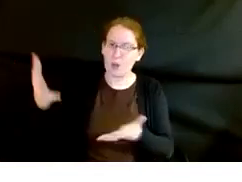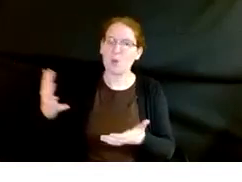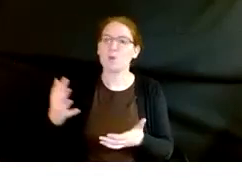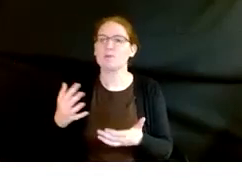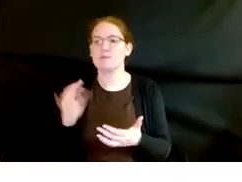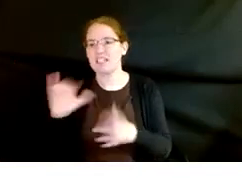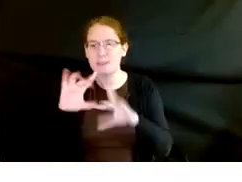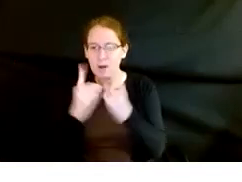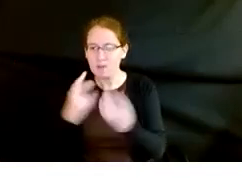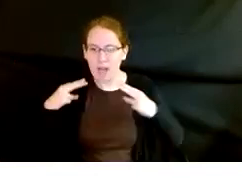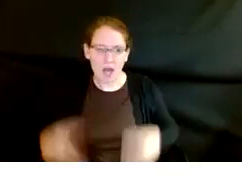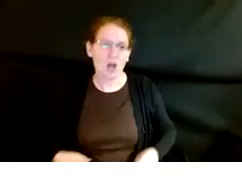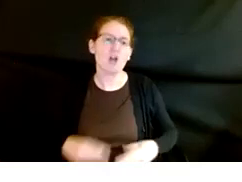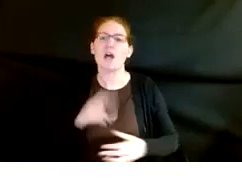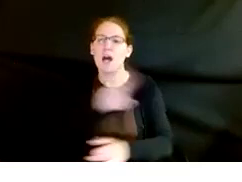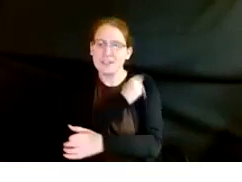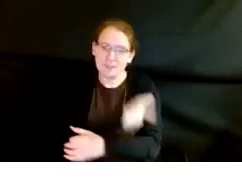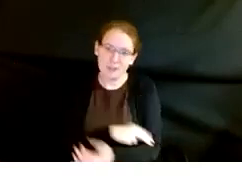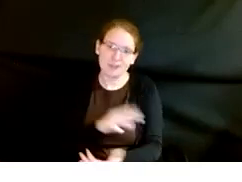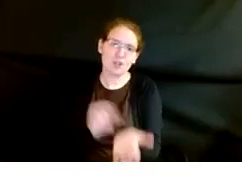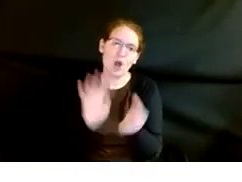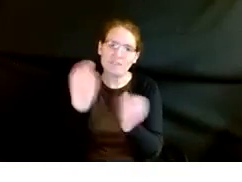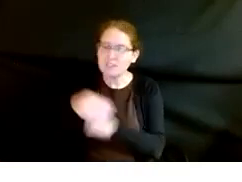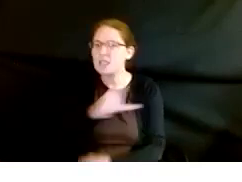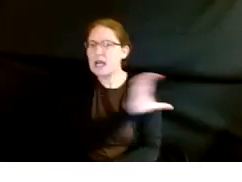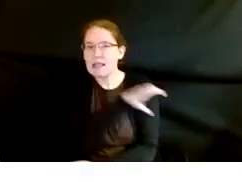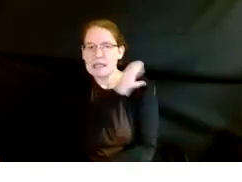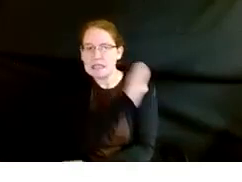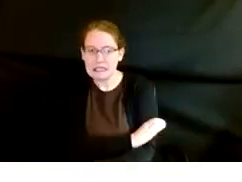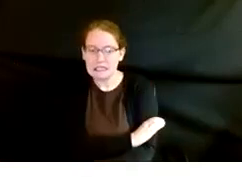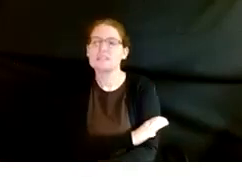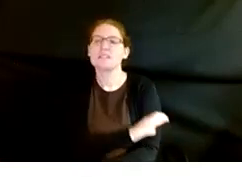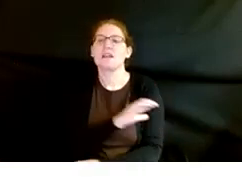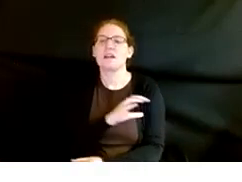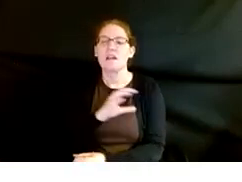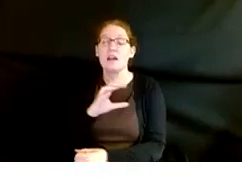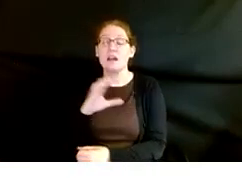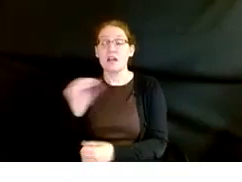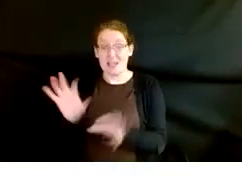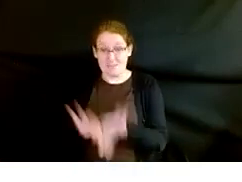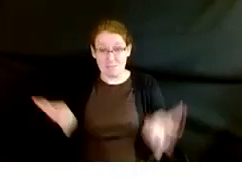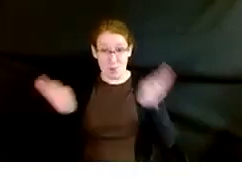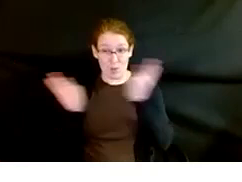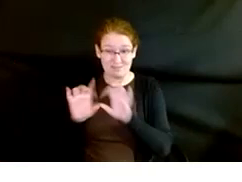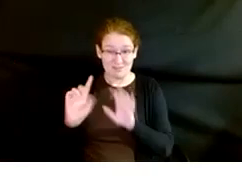Department of Health, hospitals, doctors' offices and clinics um ...important note here um it's not